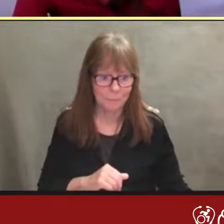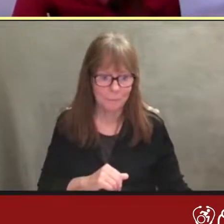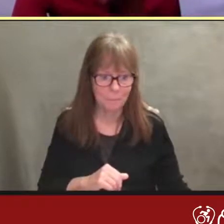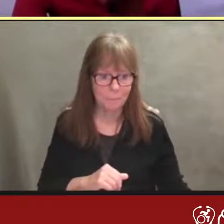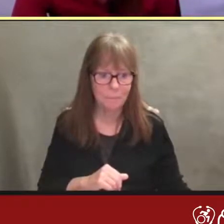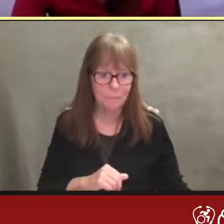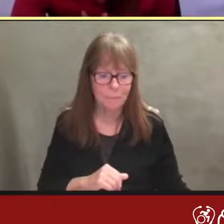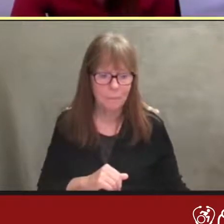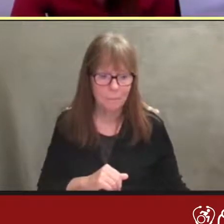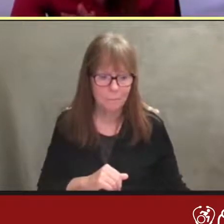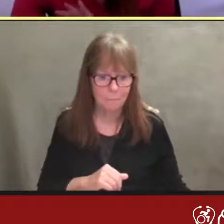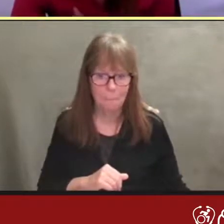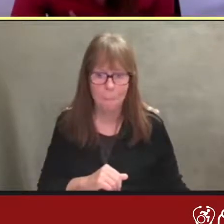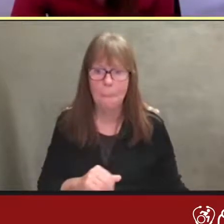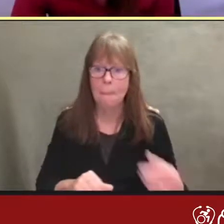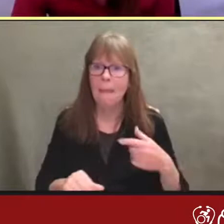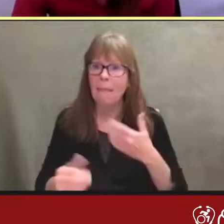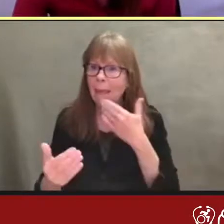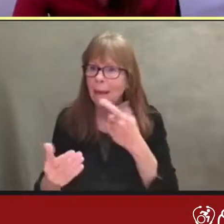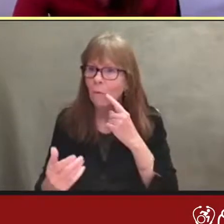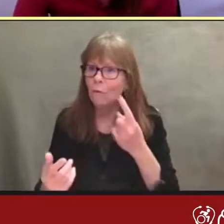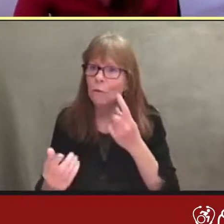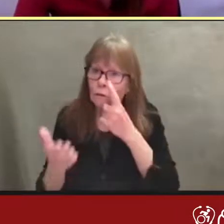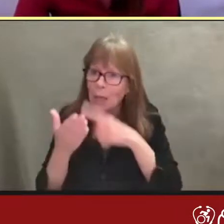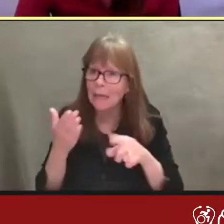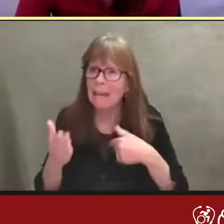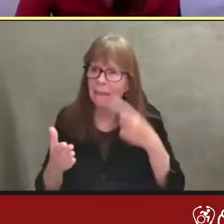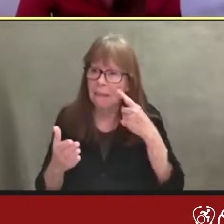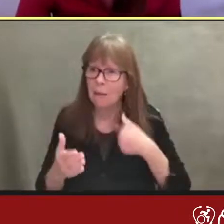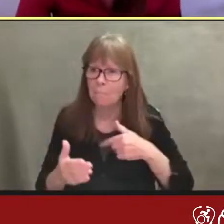I think we're back on track.